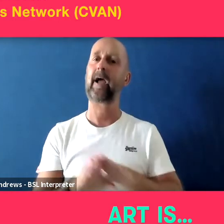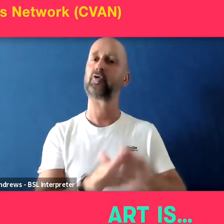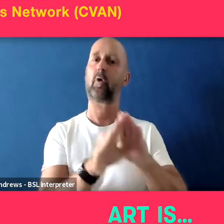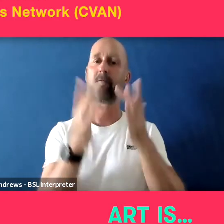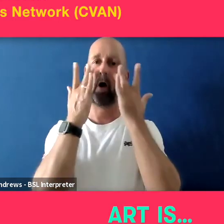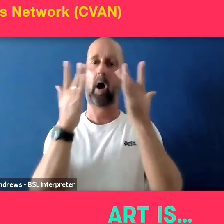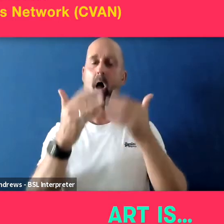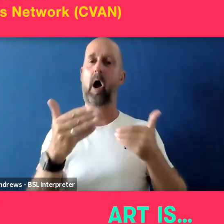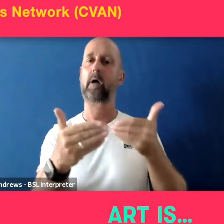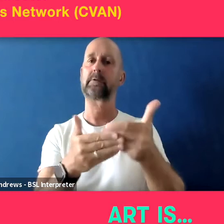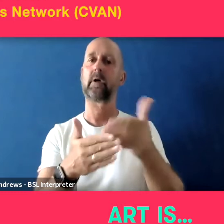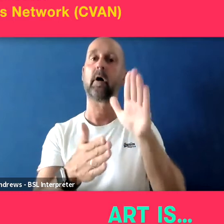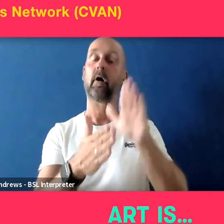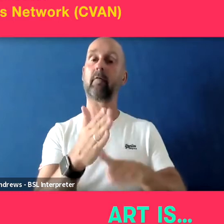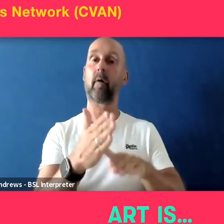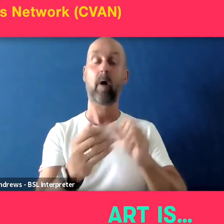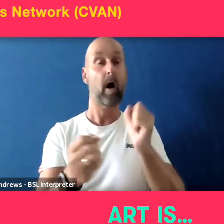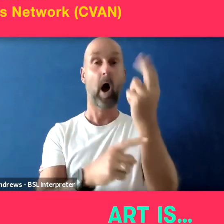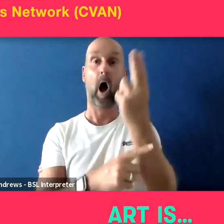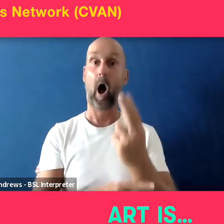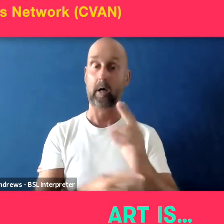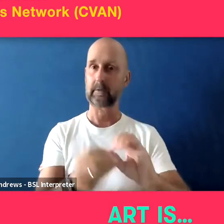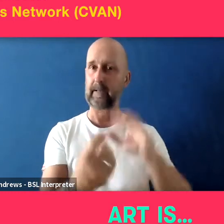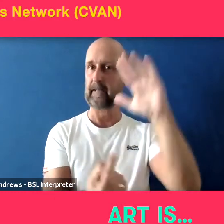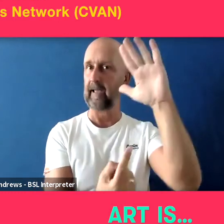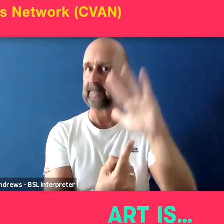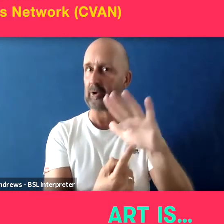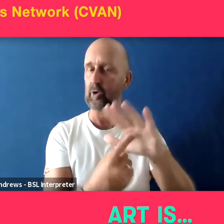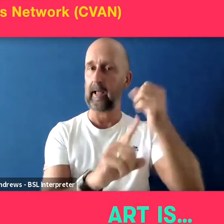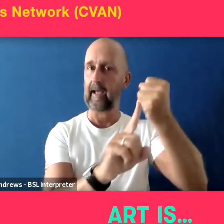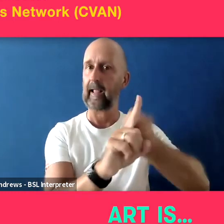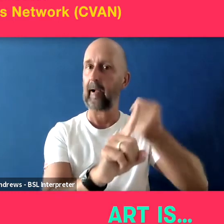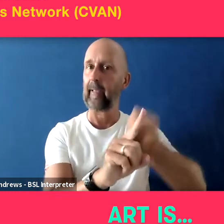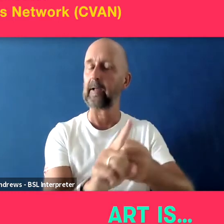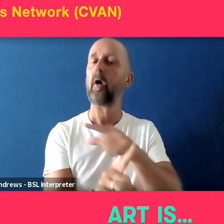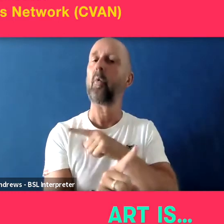through the Art Is Essential campaign - has been to provide a space where we hear from